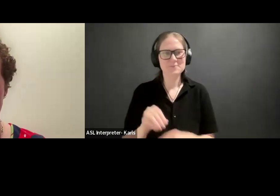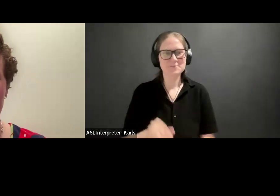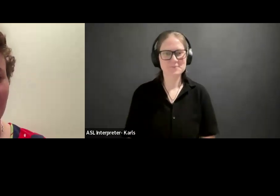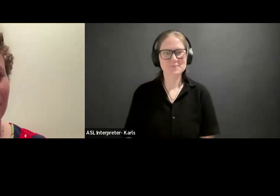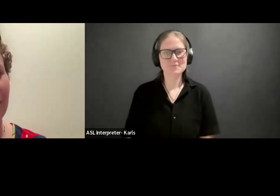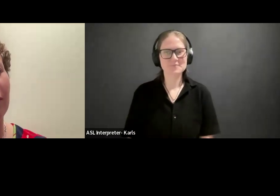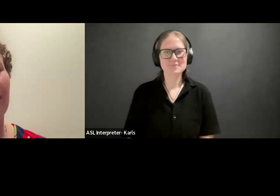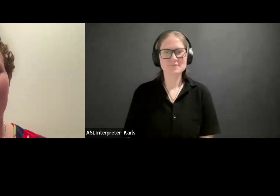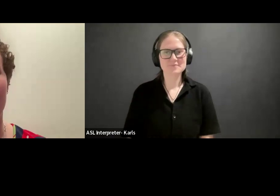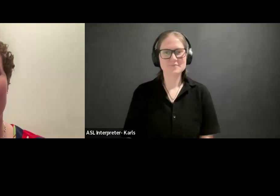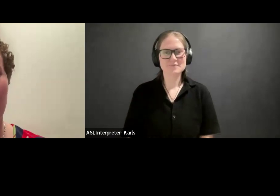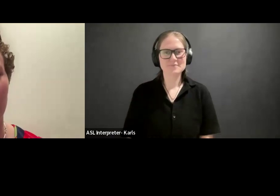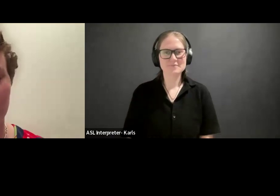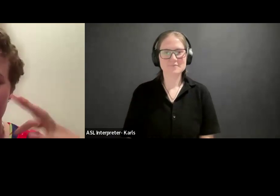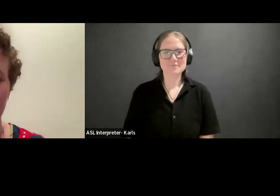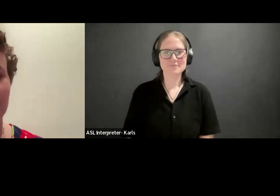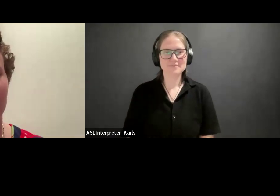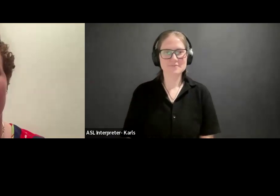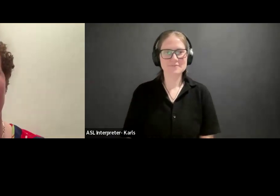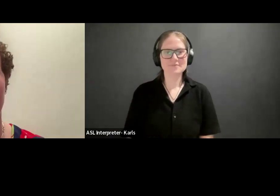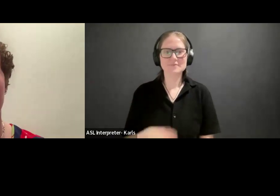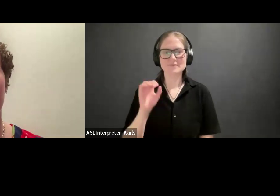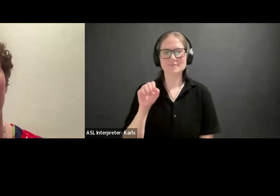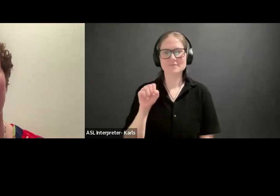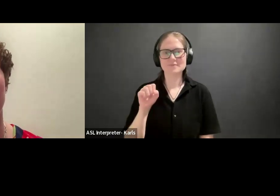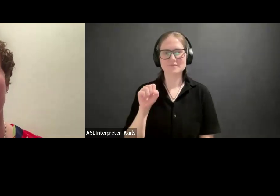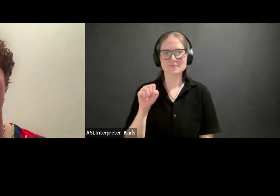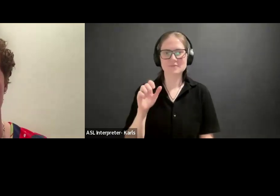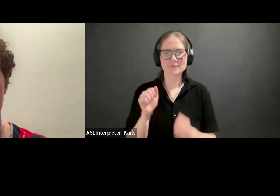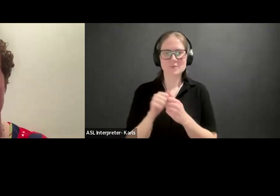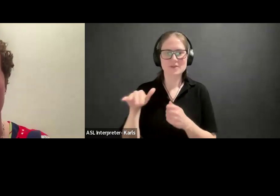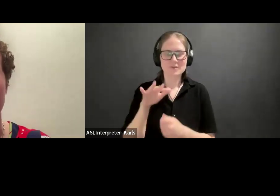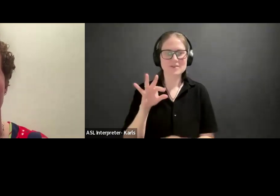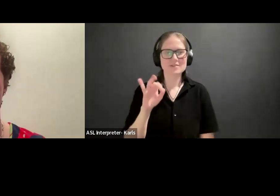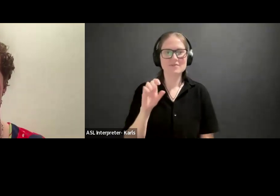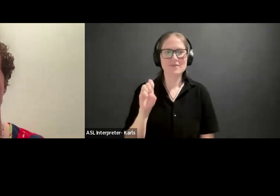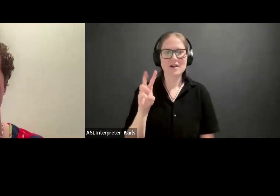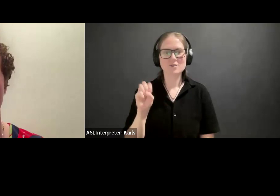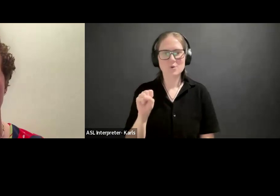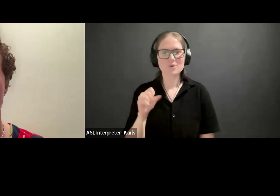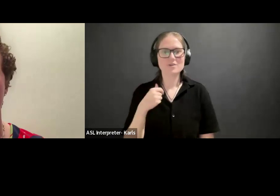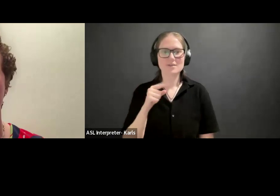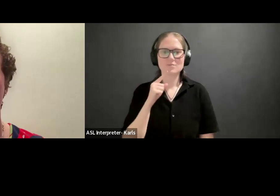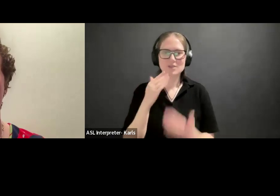Yeah, I'm kind of along with the rest of the fellows and award recipients, I'm very grateful to be here.